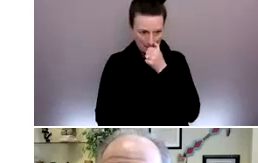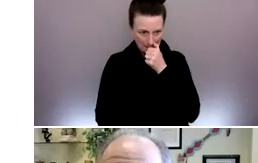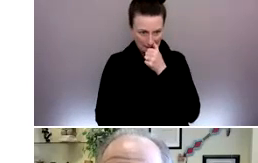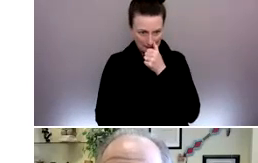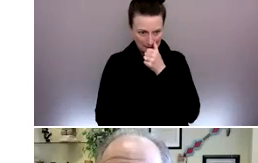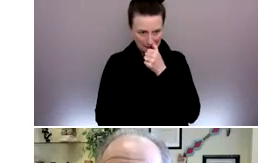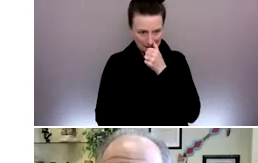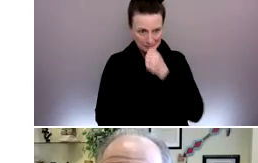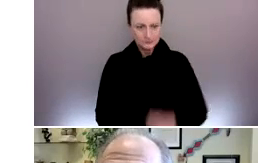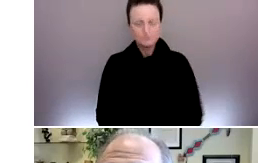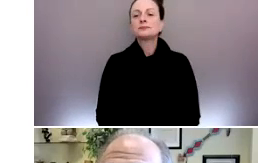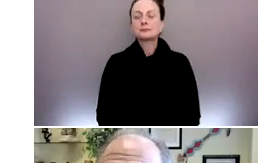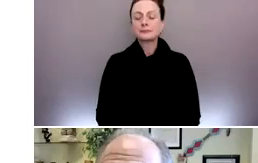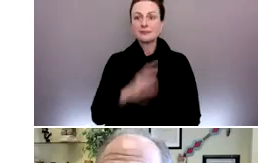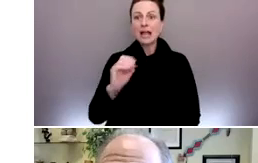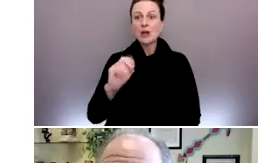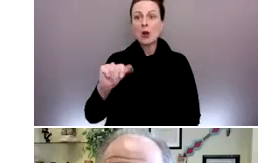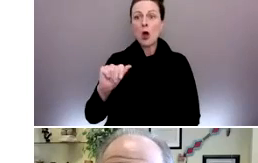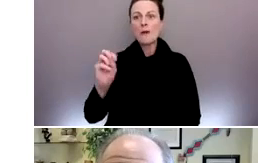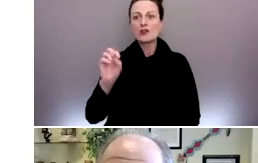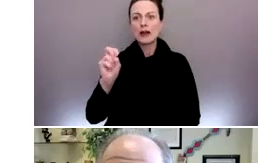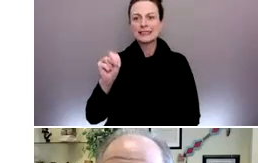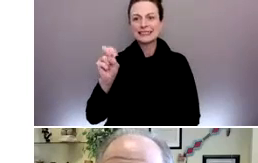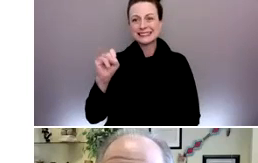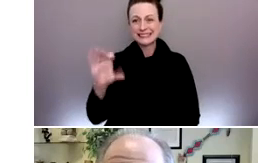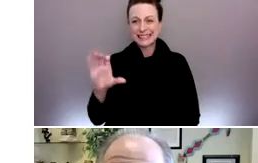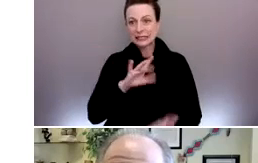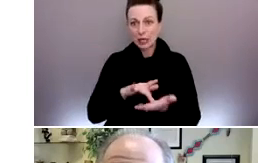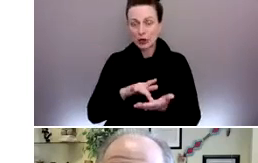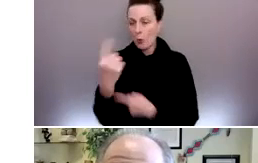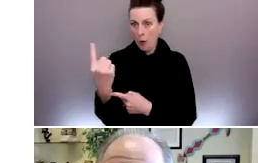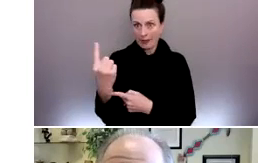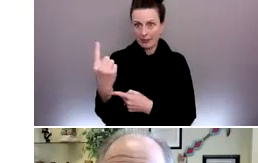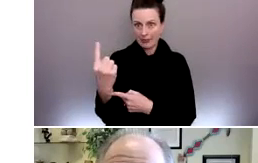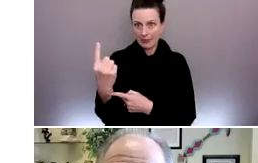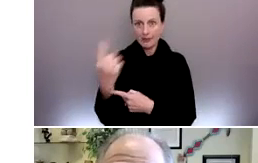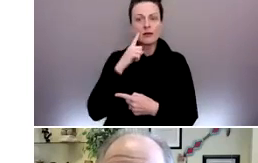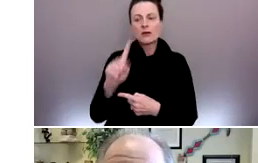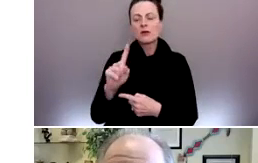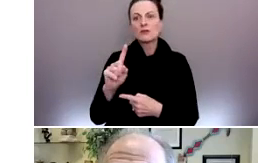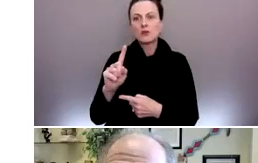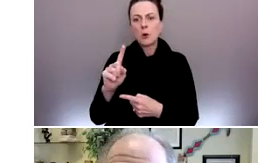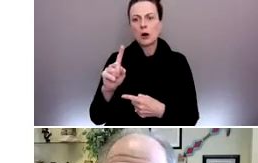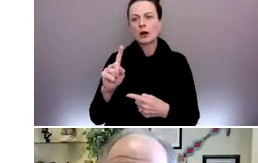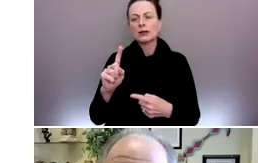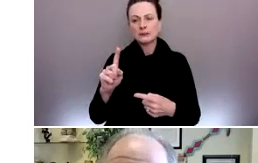Center, which is the sole forensic psychiatric hospital for adjudicative competency and insanity,